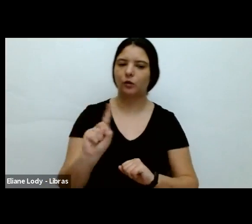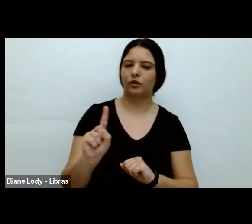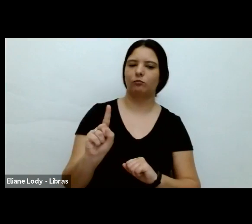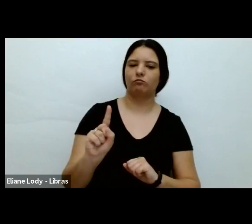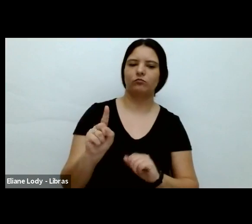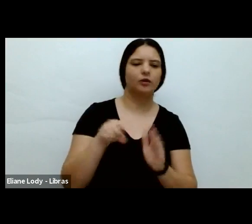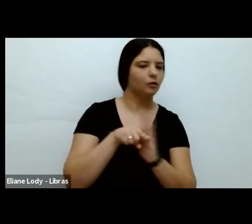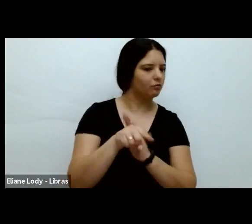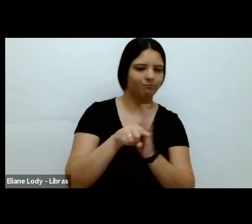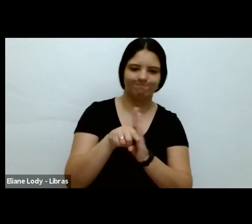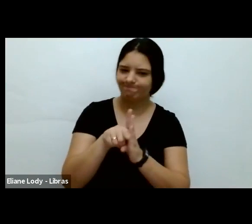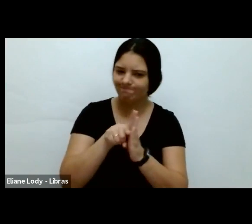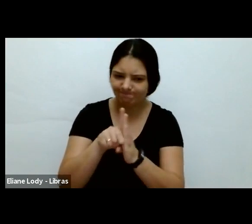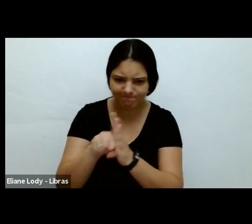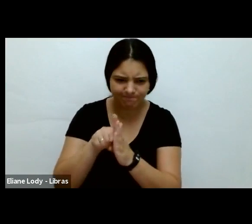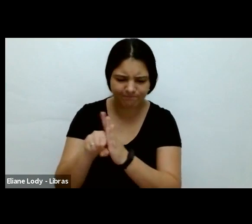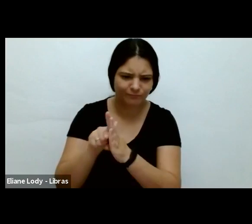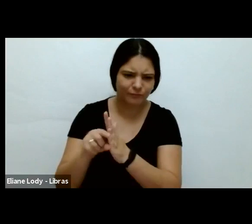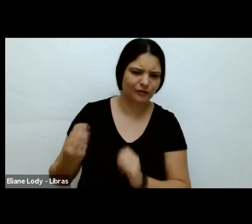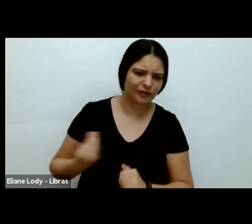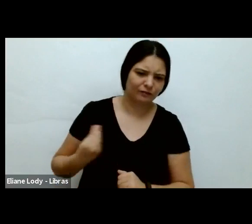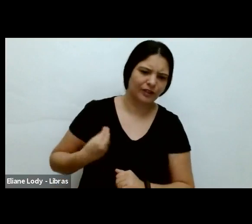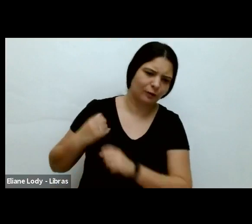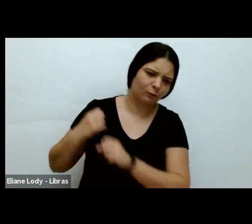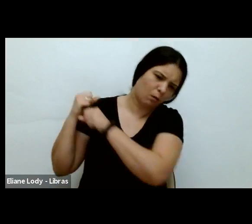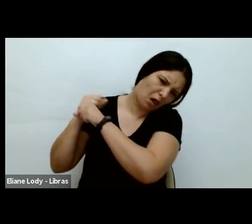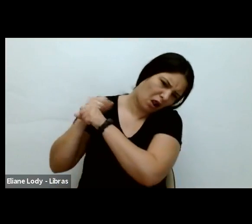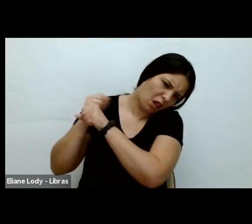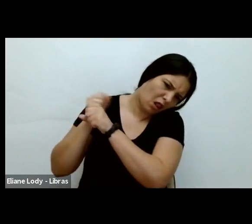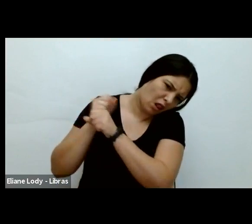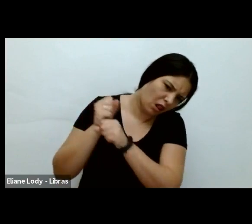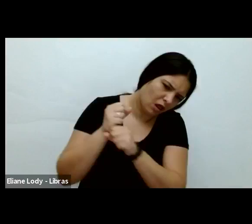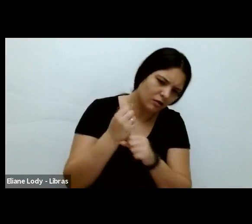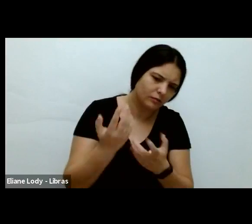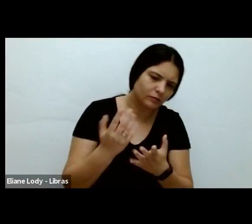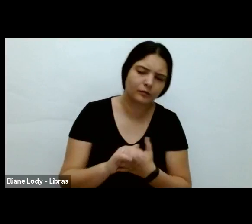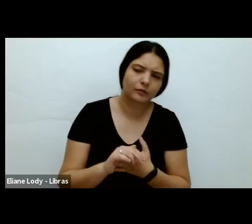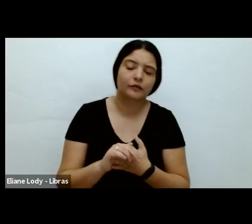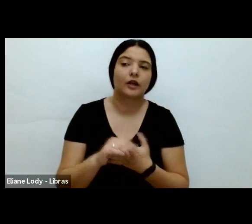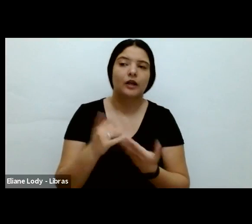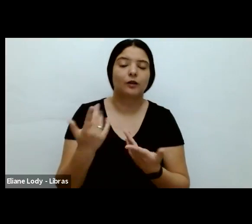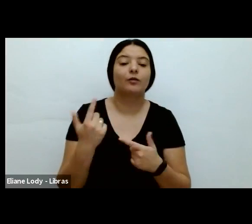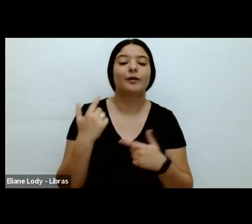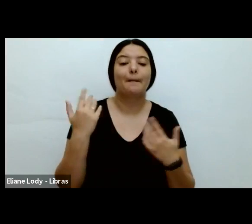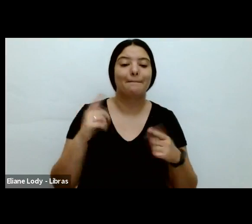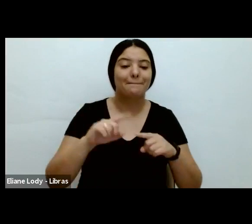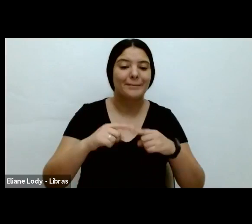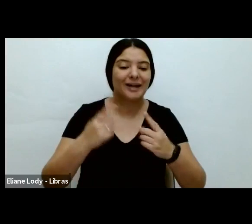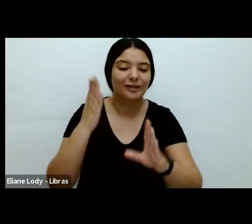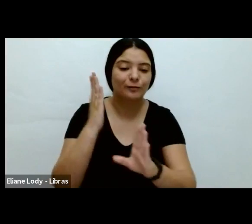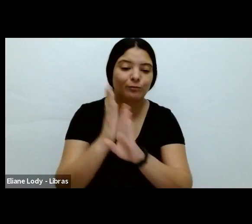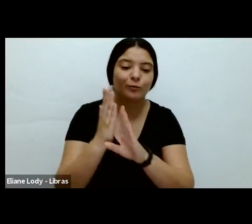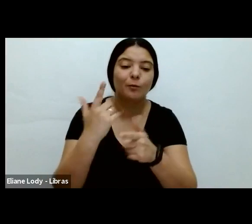Because the C plus tunnel Because the C plus tunnel was. a crease a colonel crystallized staff a colonel crystallized staff, it could could go